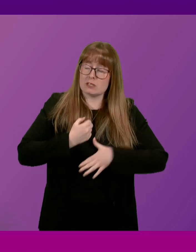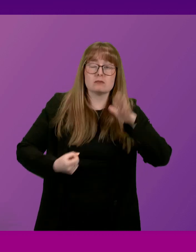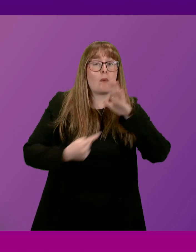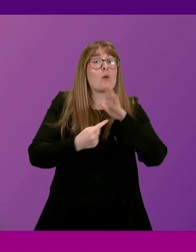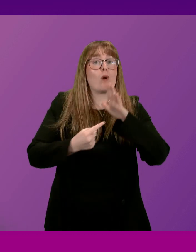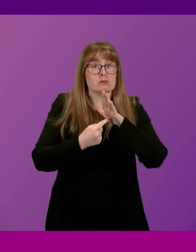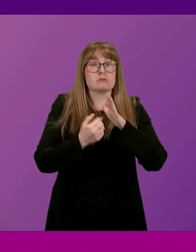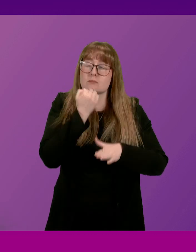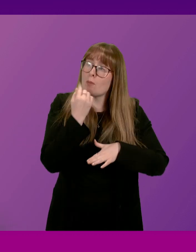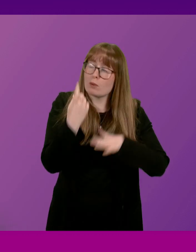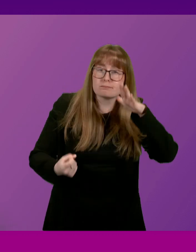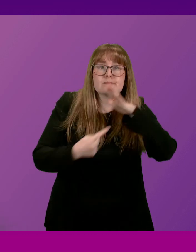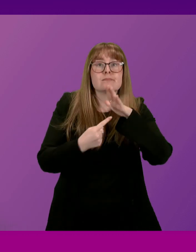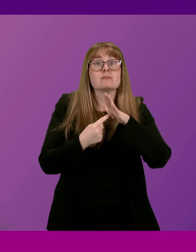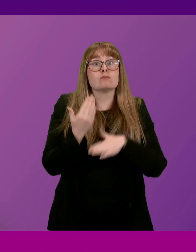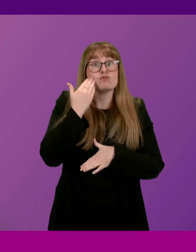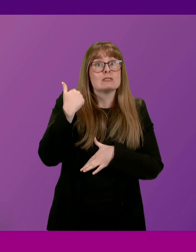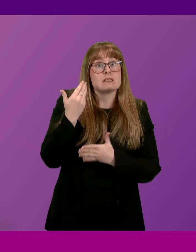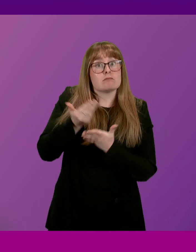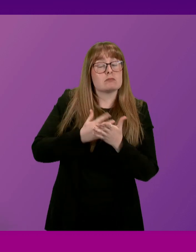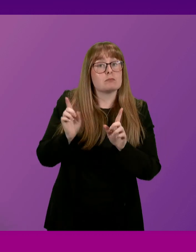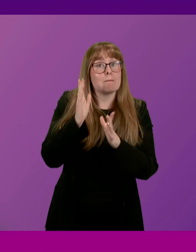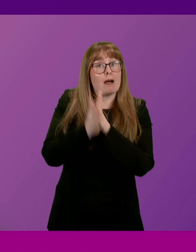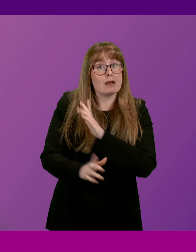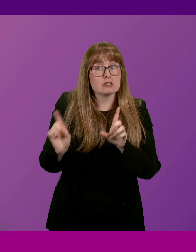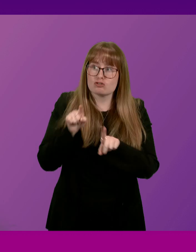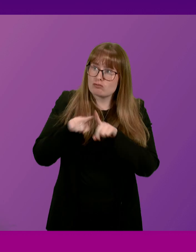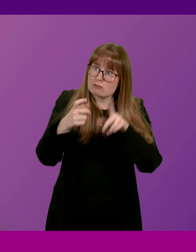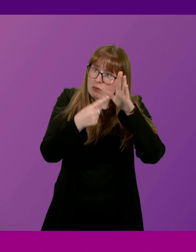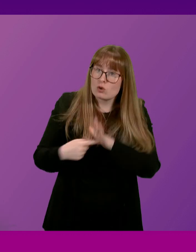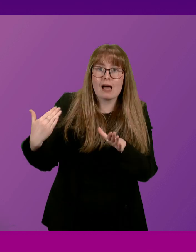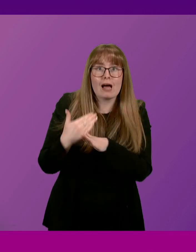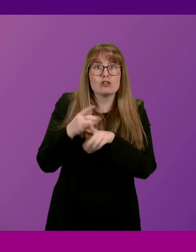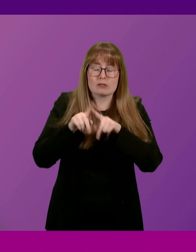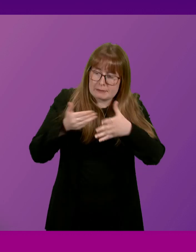budget that was recently passed prioritises action to address inequality at its roots,